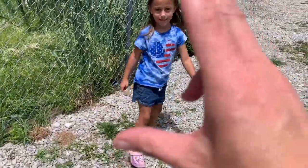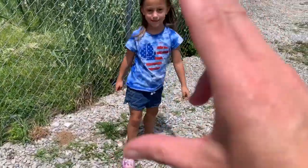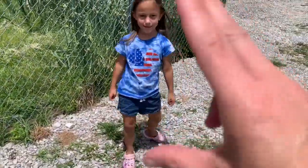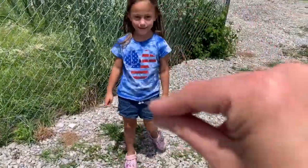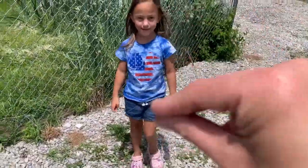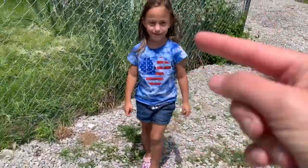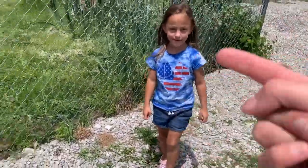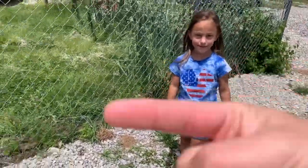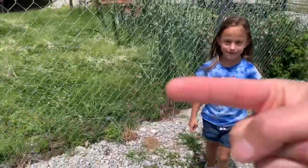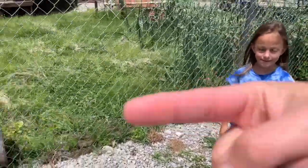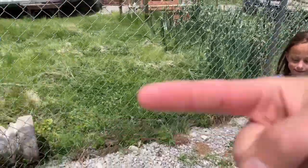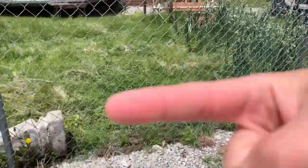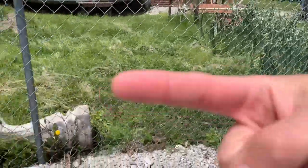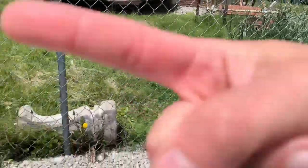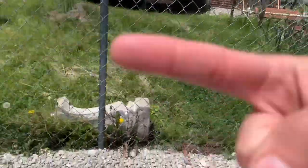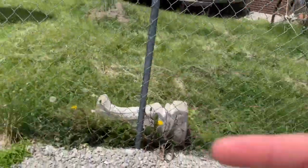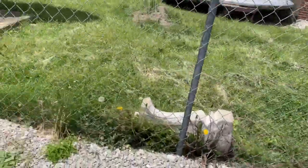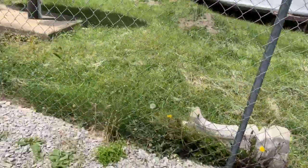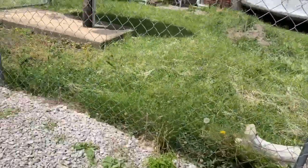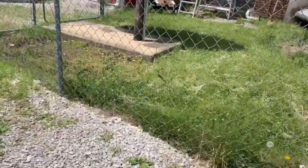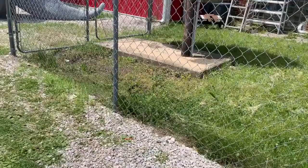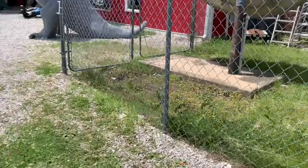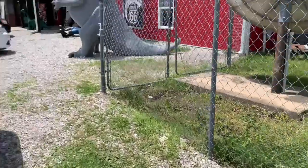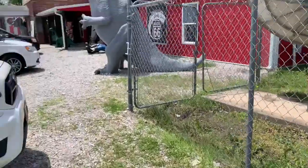Nope, go that way.